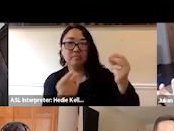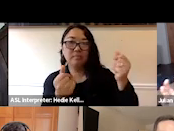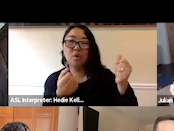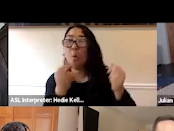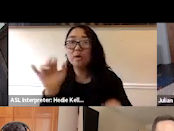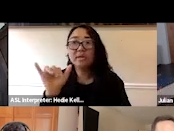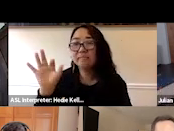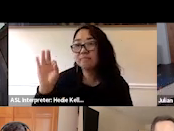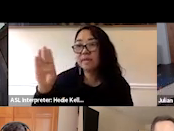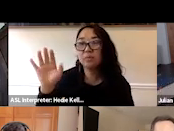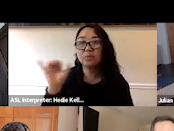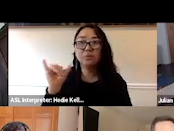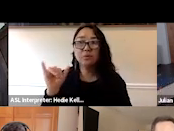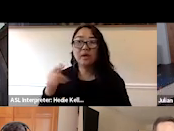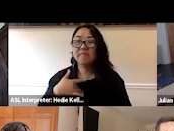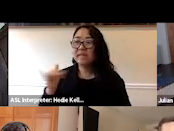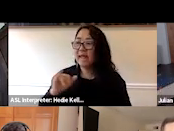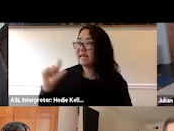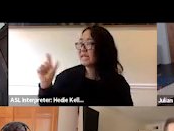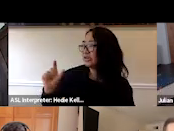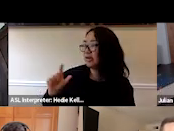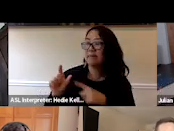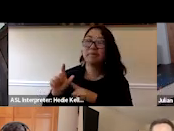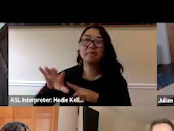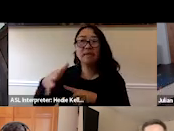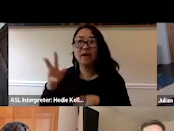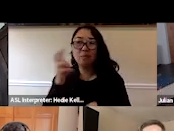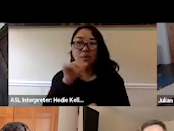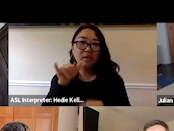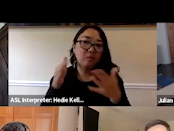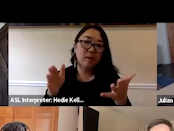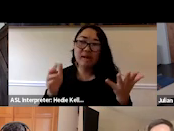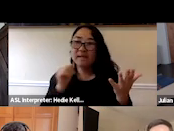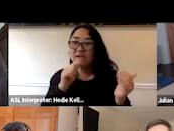But for some reason I feel like Instagram is kind of weird that way. But I don't know if that's other people's experience.